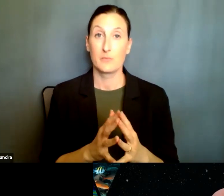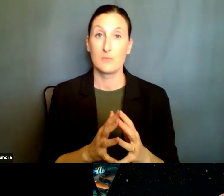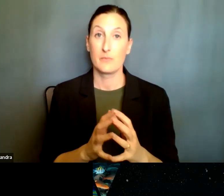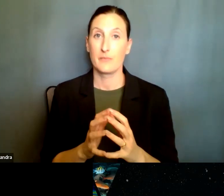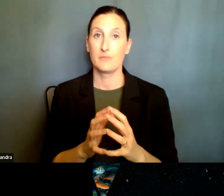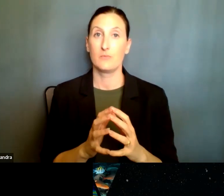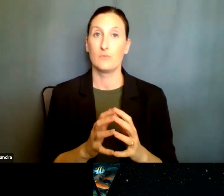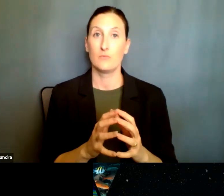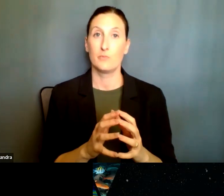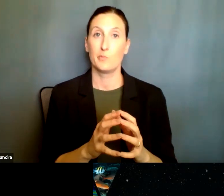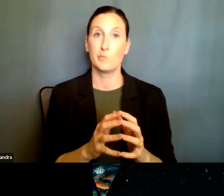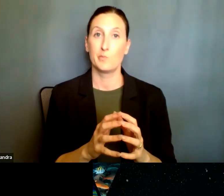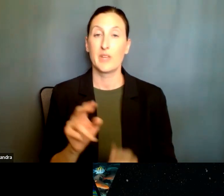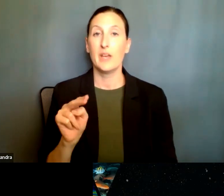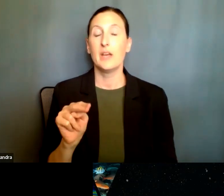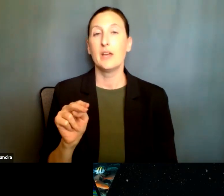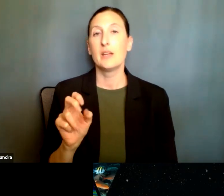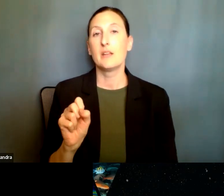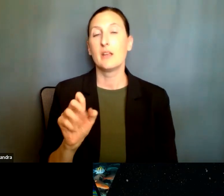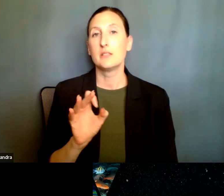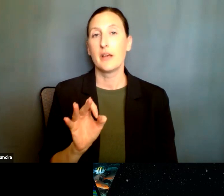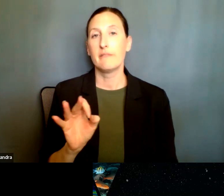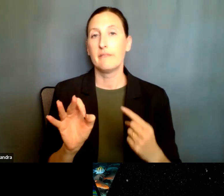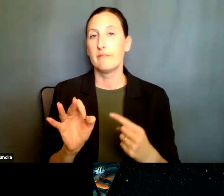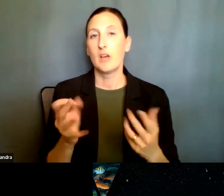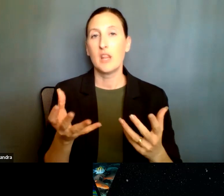NSF never wants to be exclusionary,